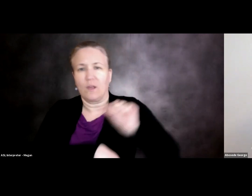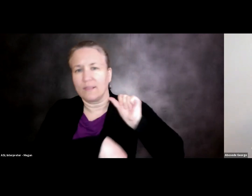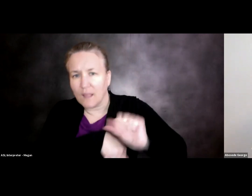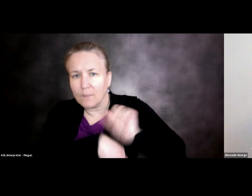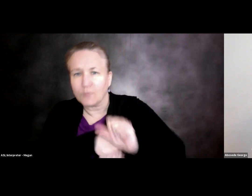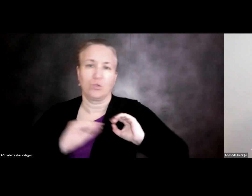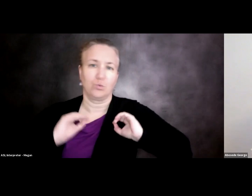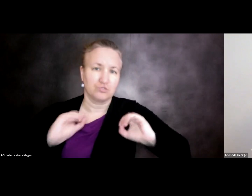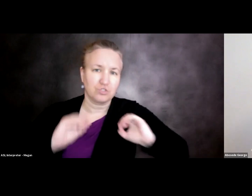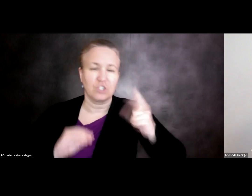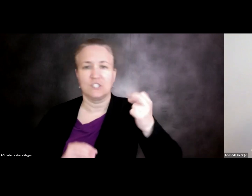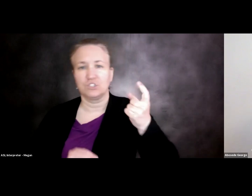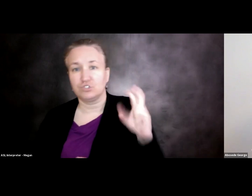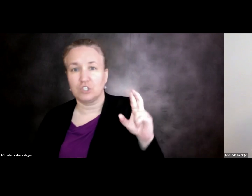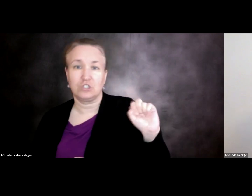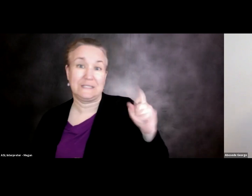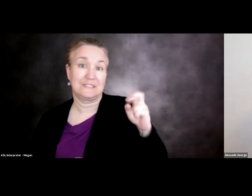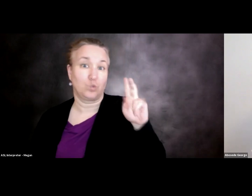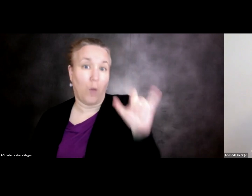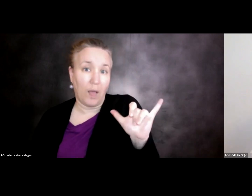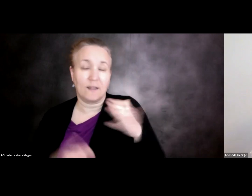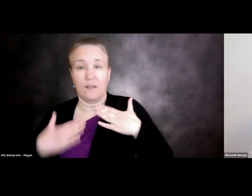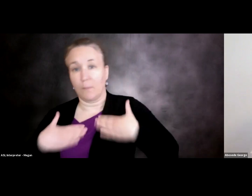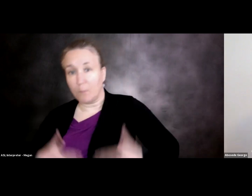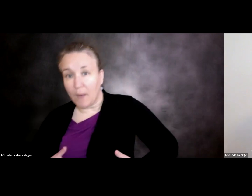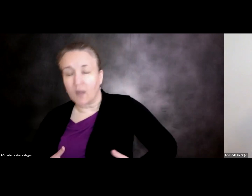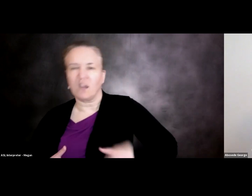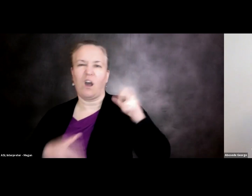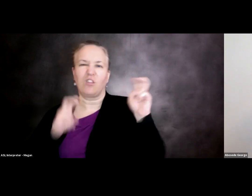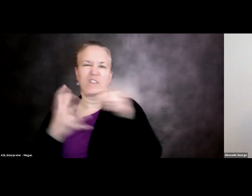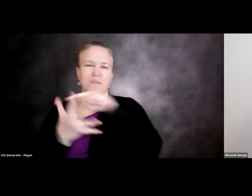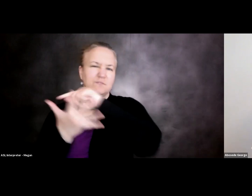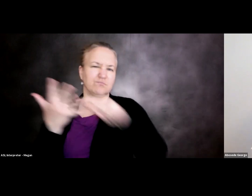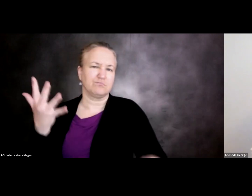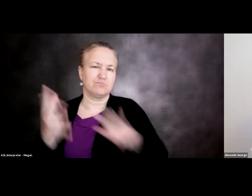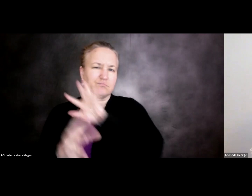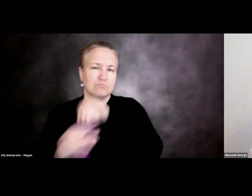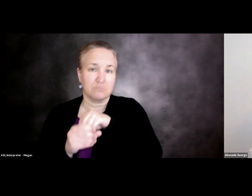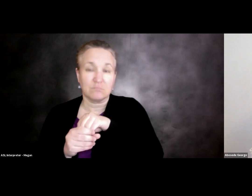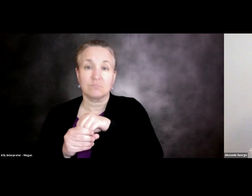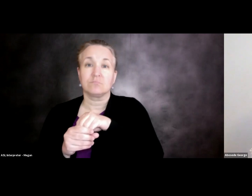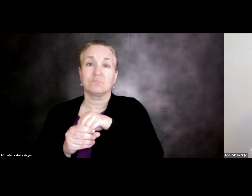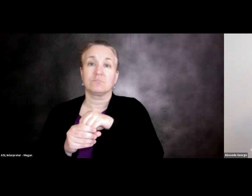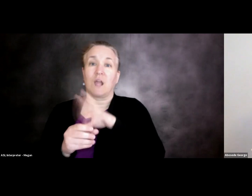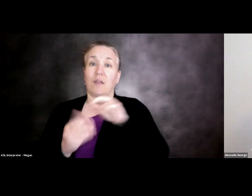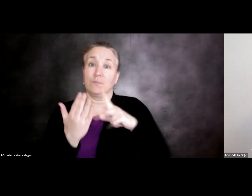gender, sexuality, and the body, seven other themes. And the priority of the project was